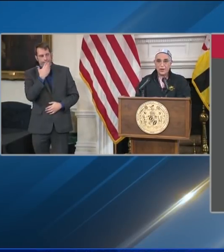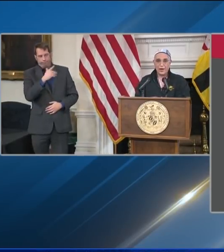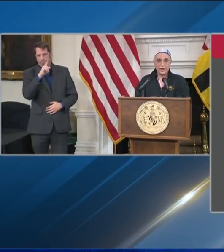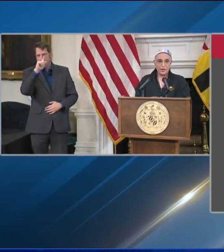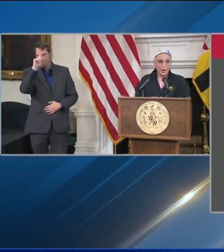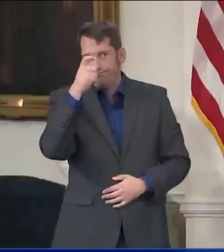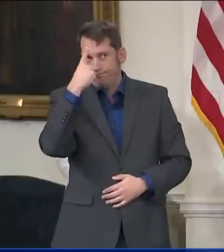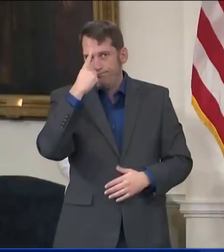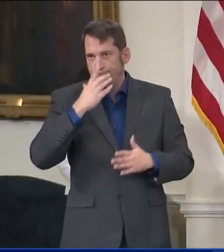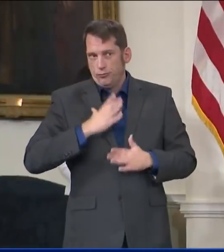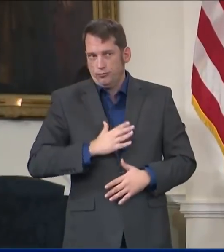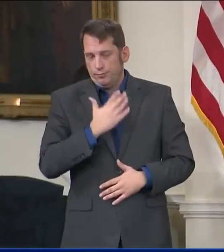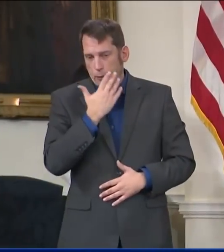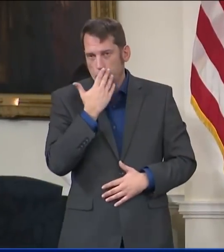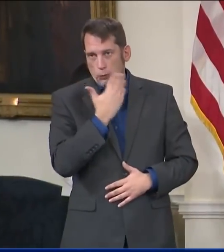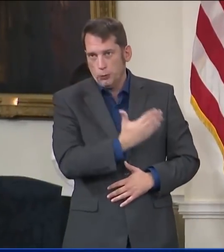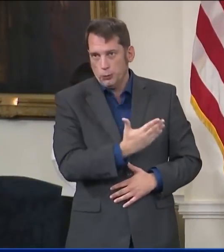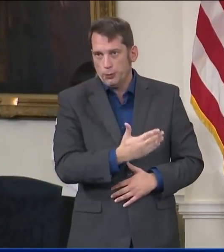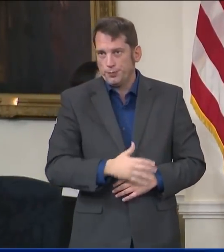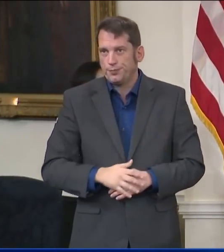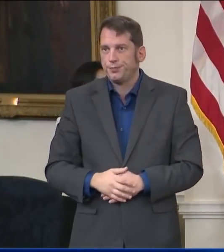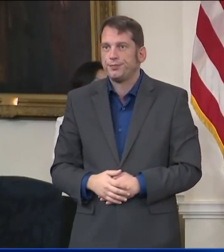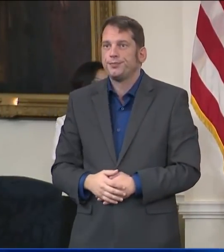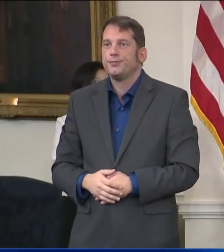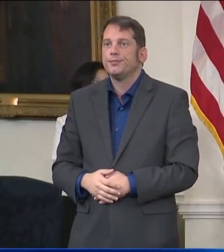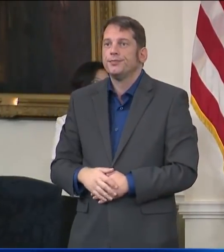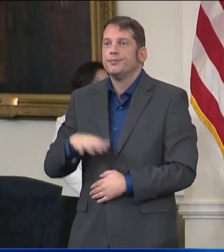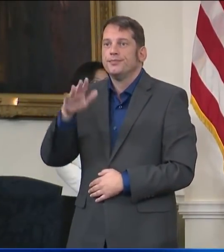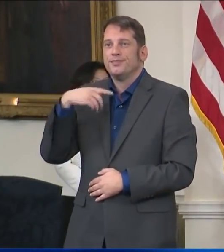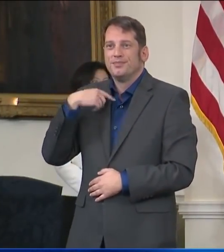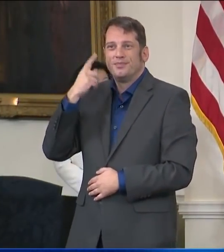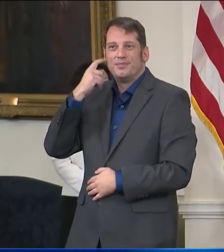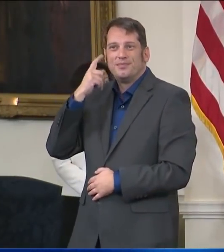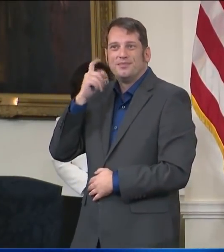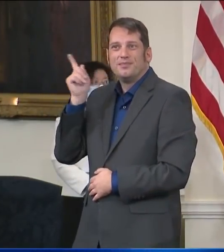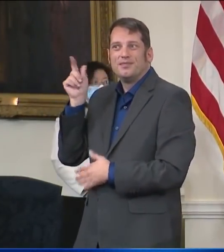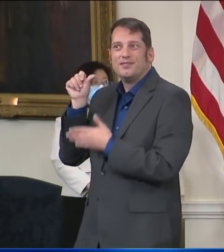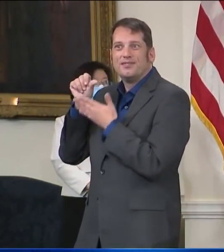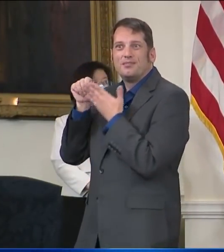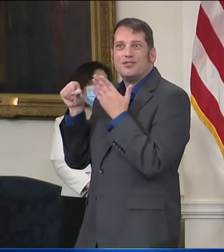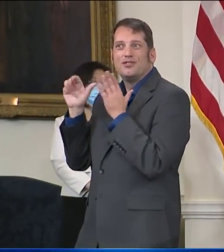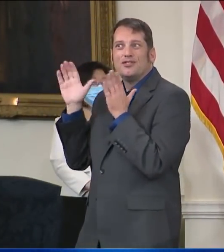MR. GOVERNOR, I RAN OUT OF THE OPERATING ROOM.